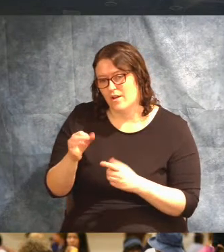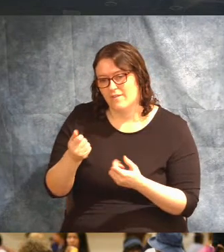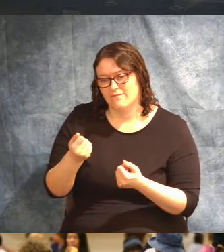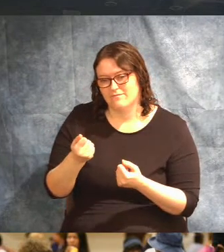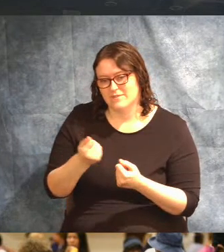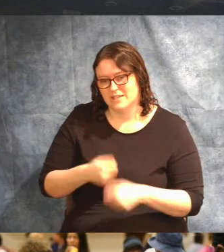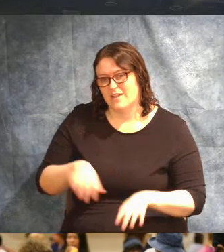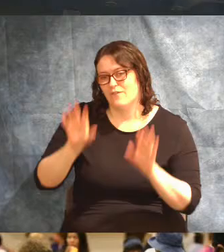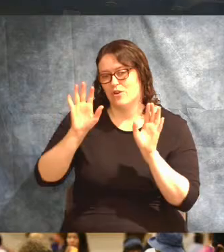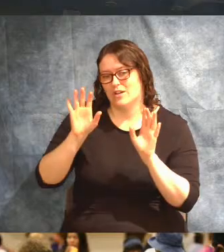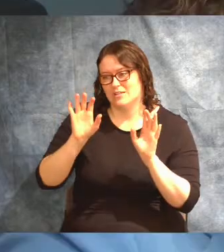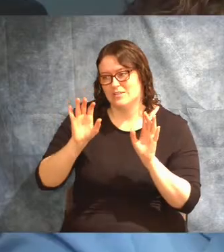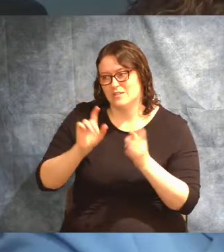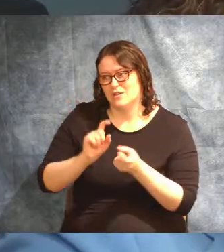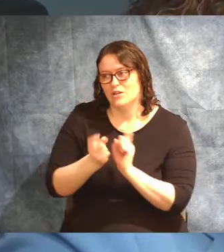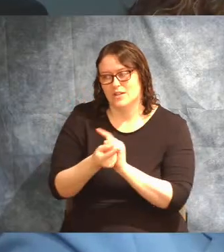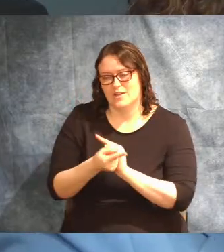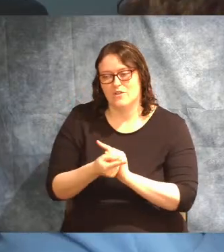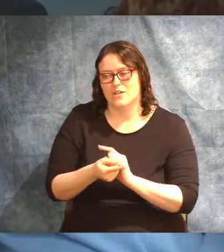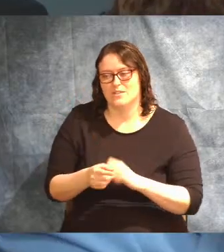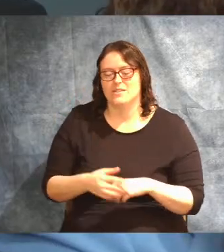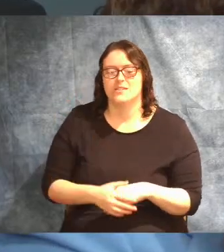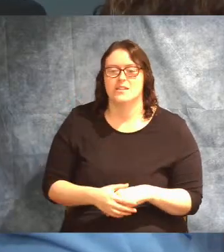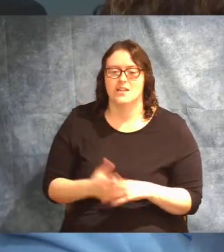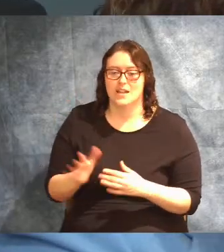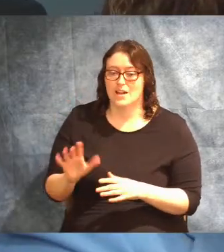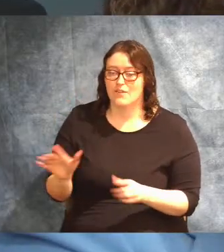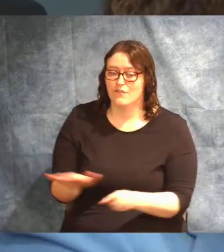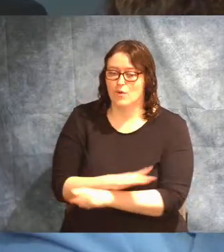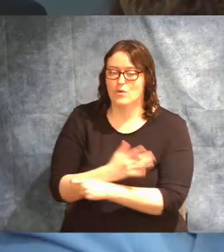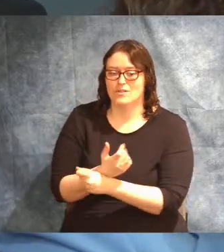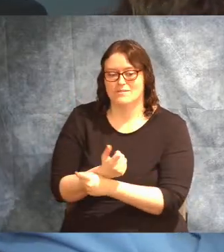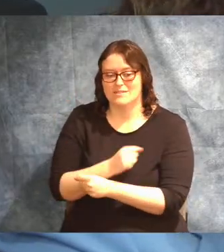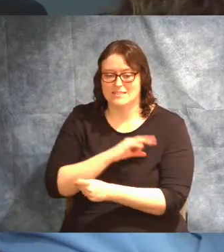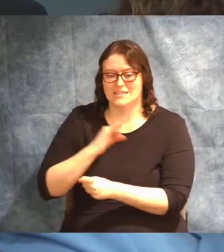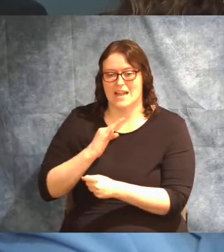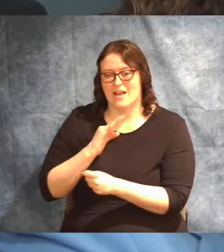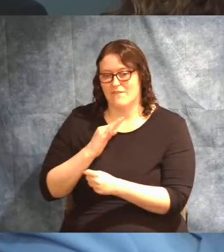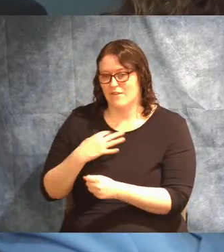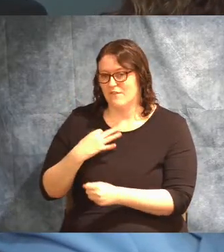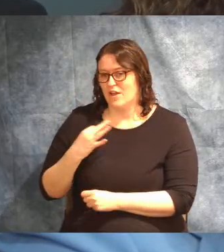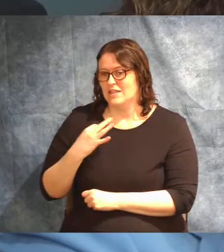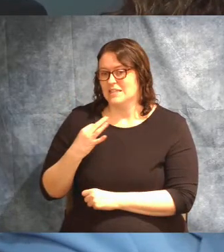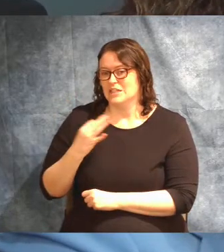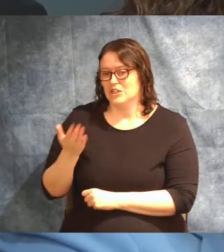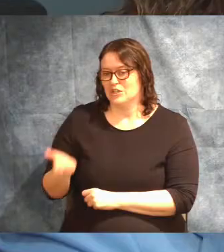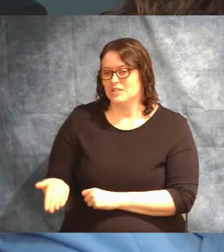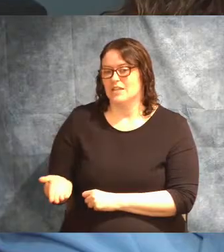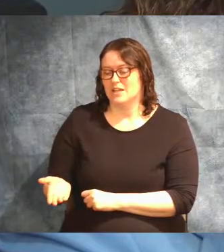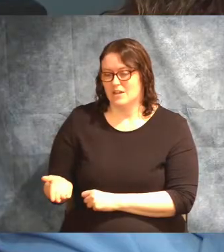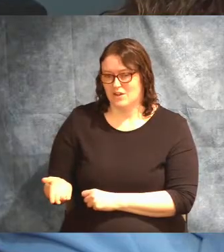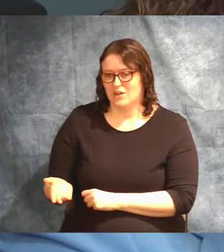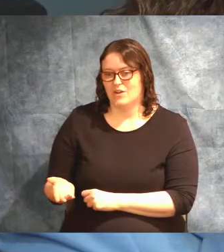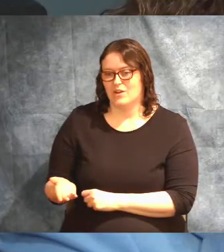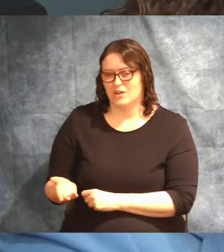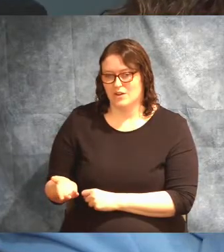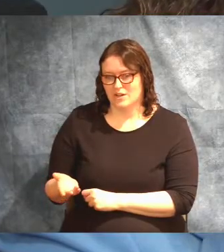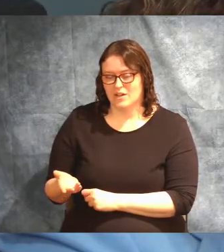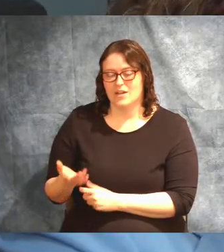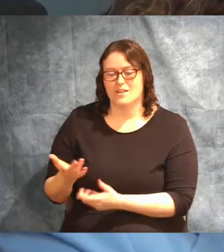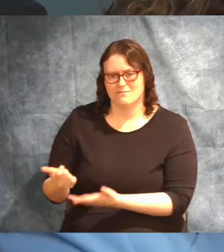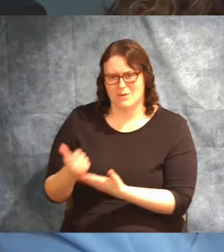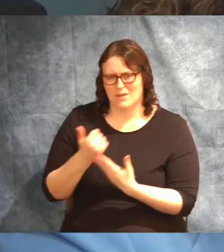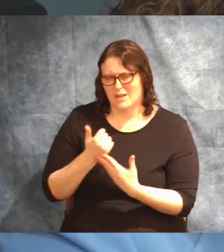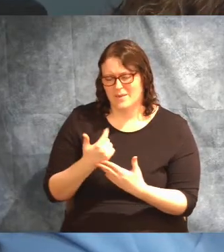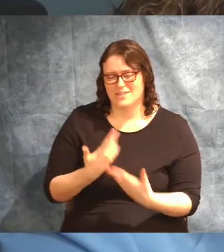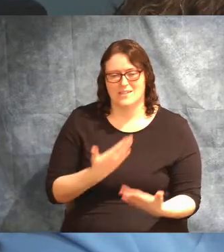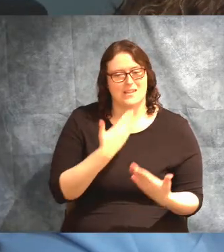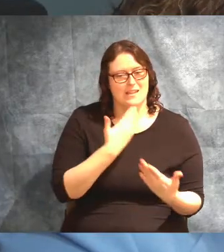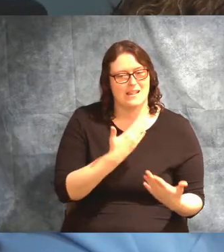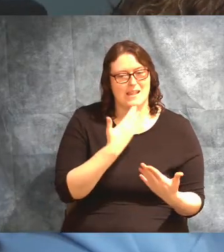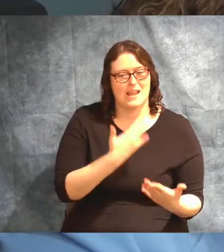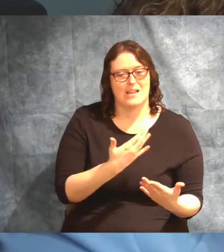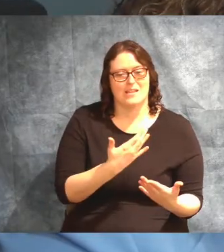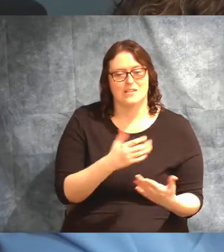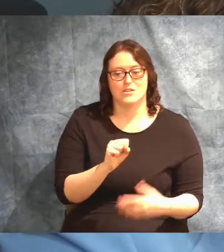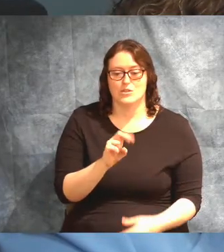staff of volunteers that were there to help. And I want to also give a special thanks to Susan Burke